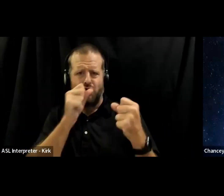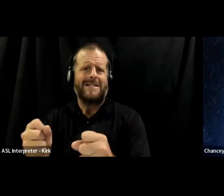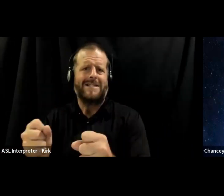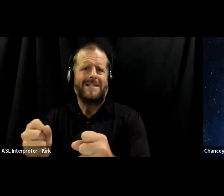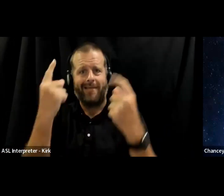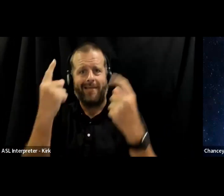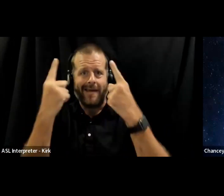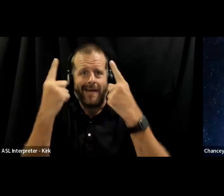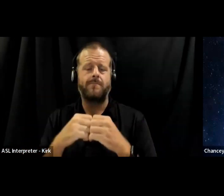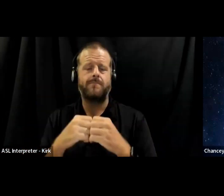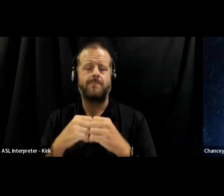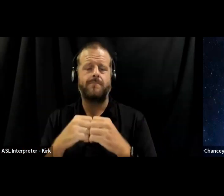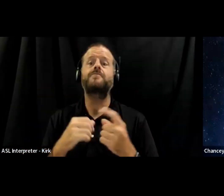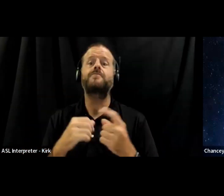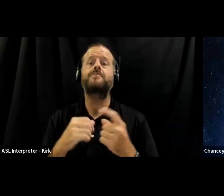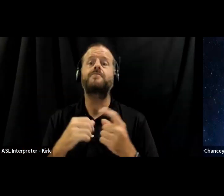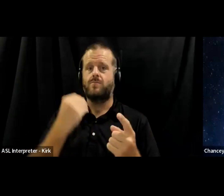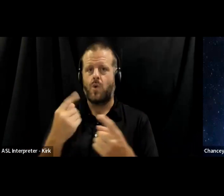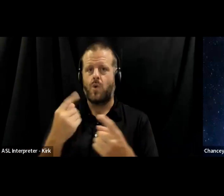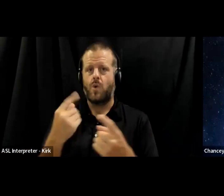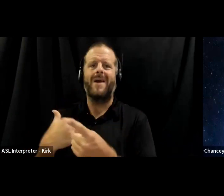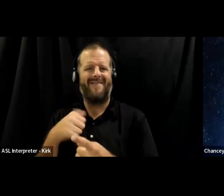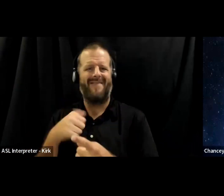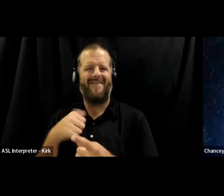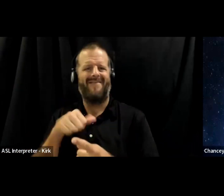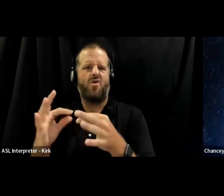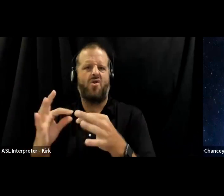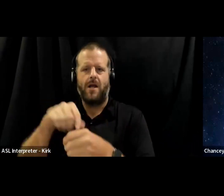We do have another comment in the Q&A.